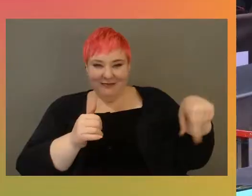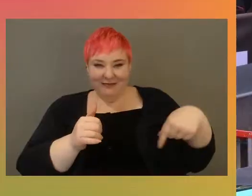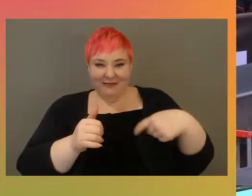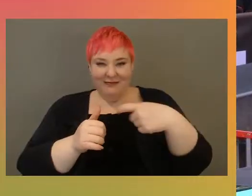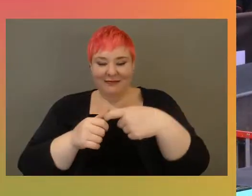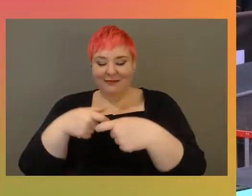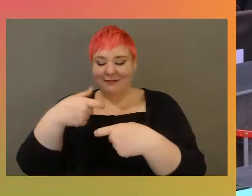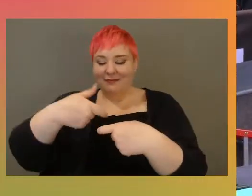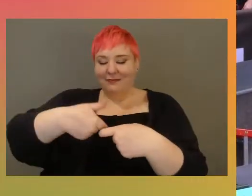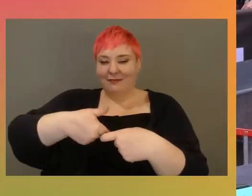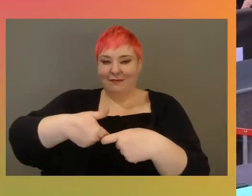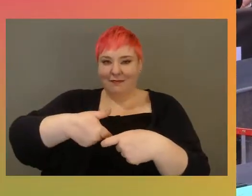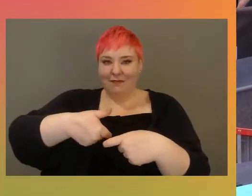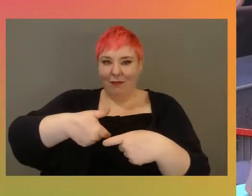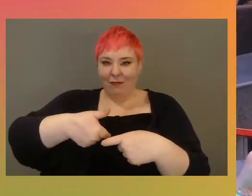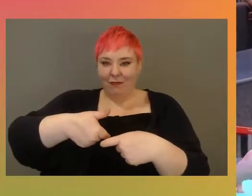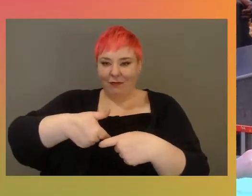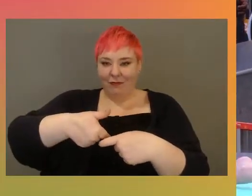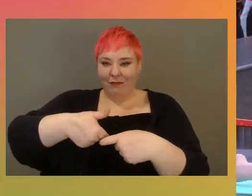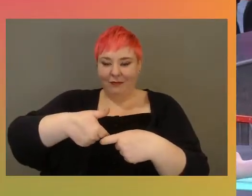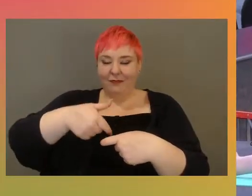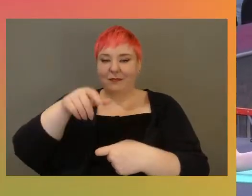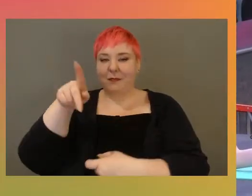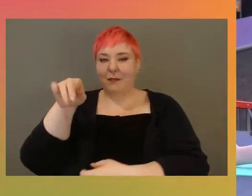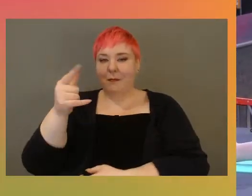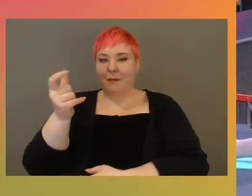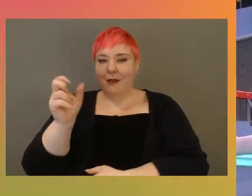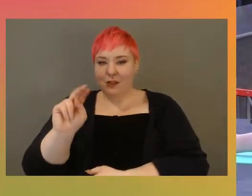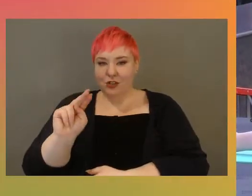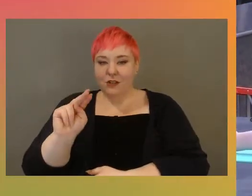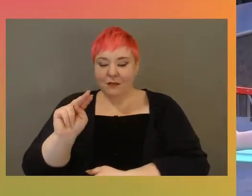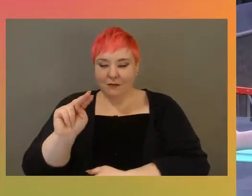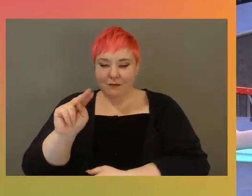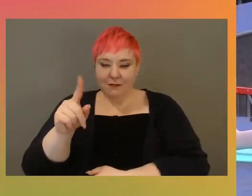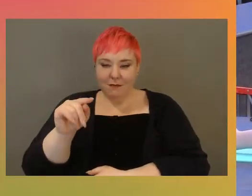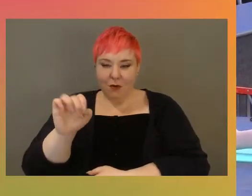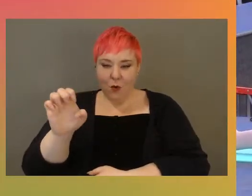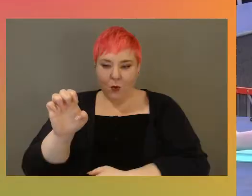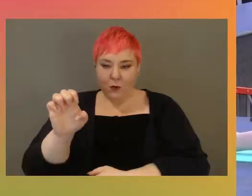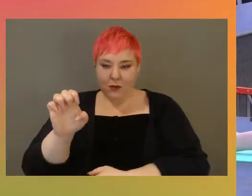BEND AND TURN AND YAWN. GO AHEAD AND YAWN. LEFT KNEE